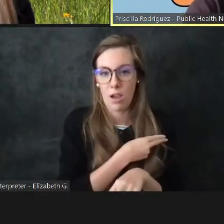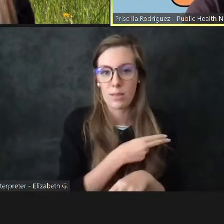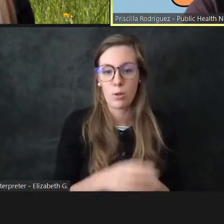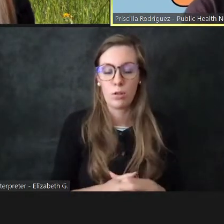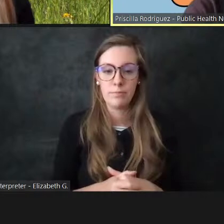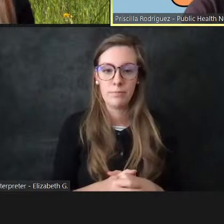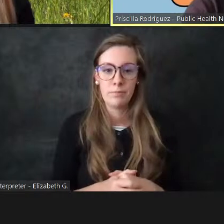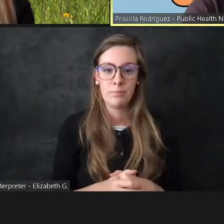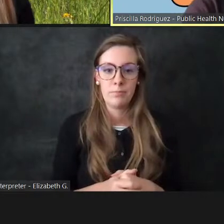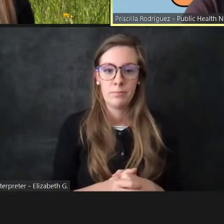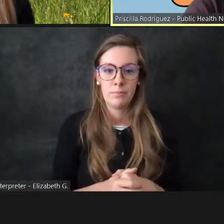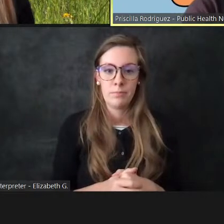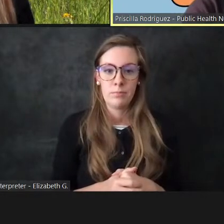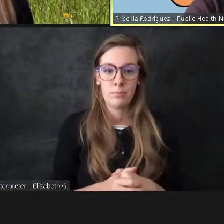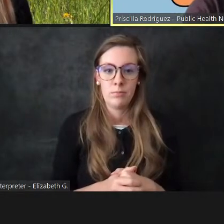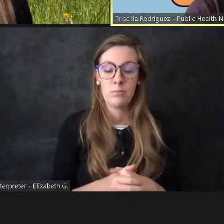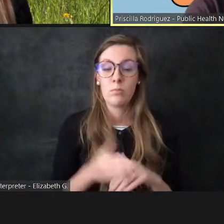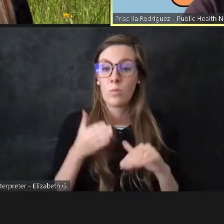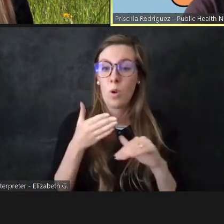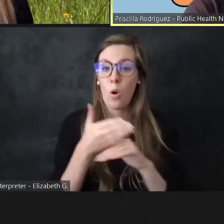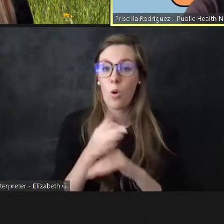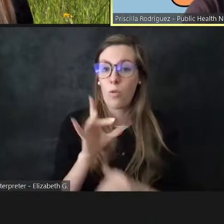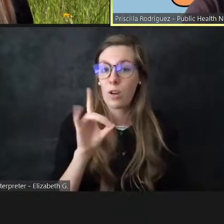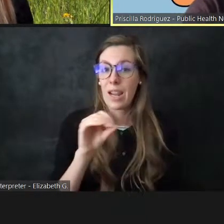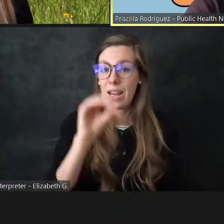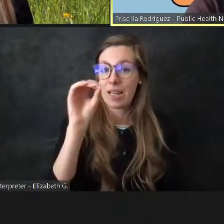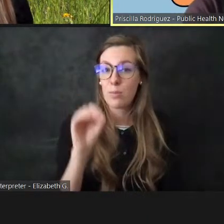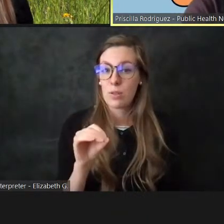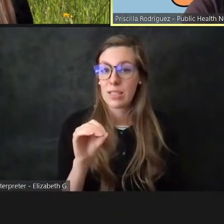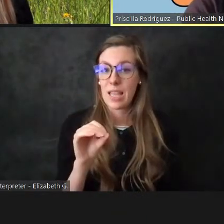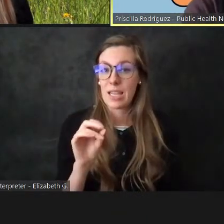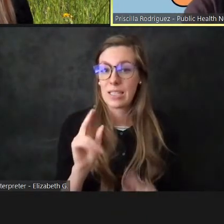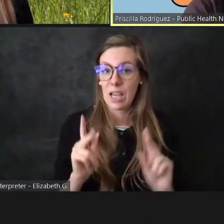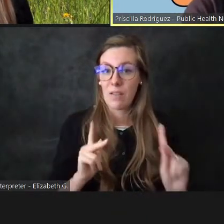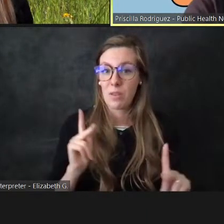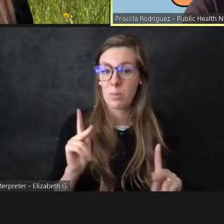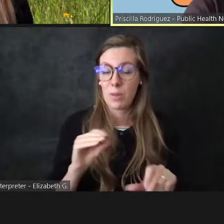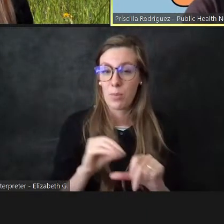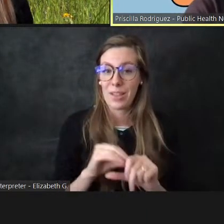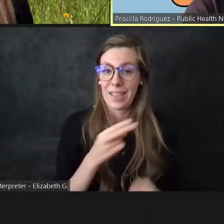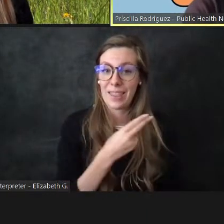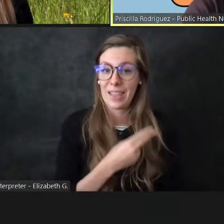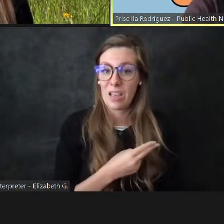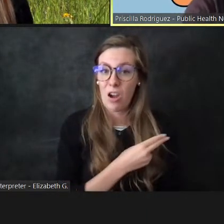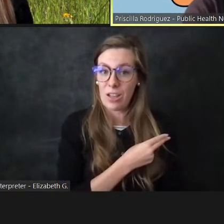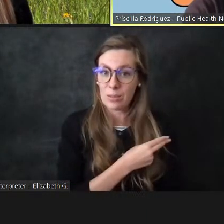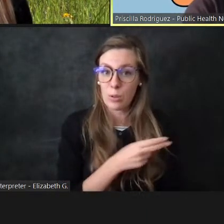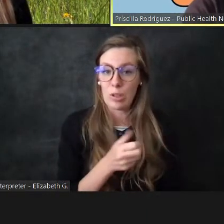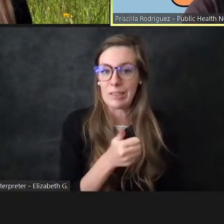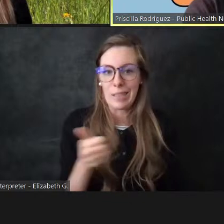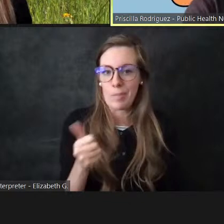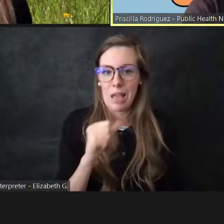More than 80% of the patients in the hospitals are people that have not been vaccinated.